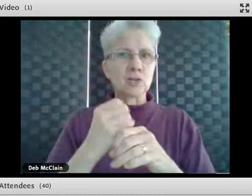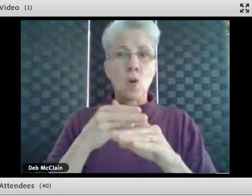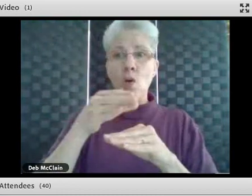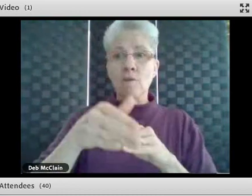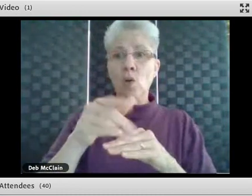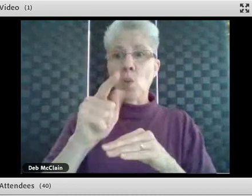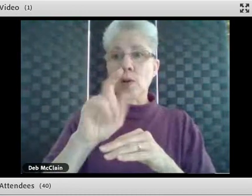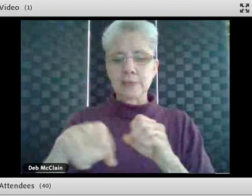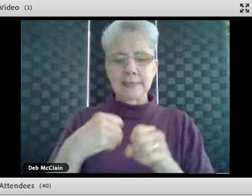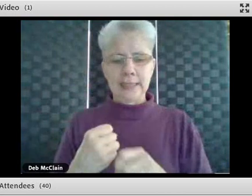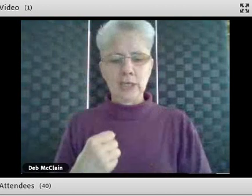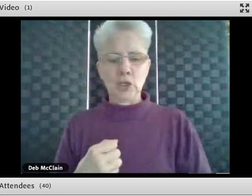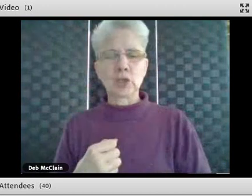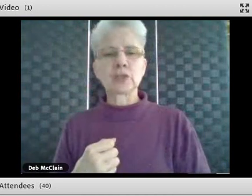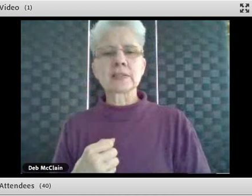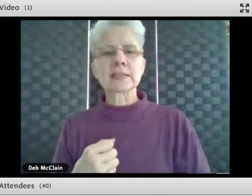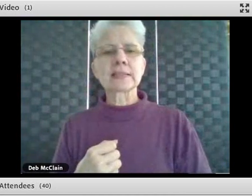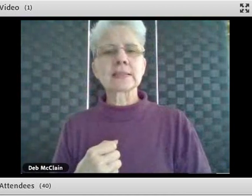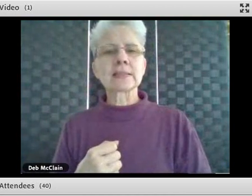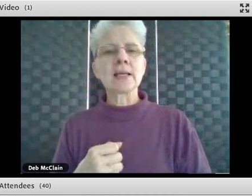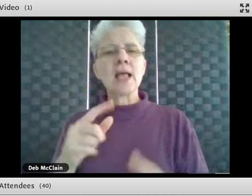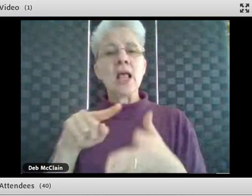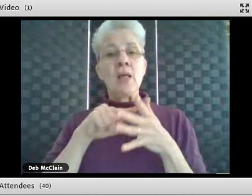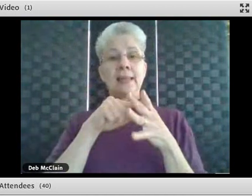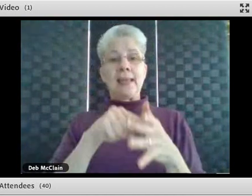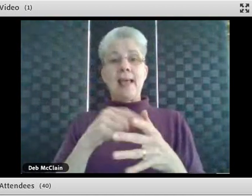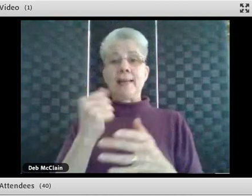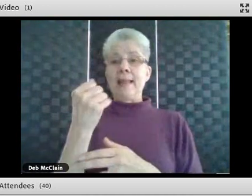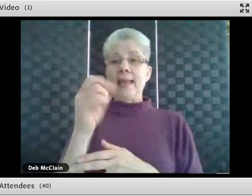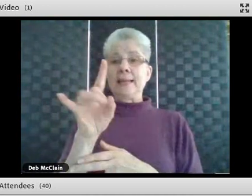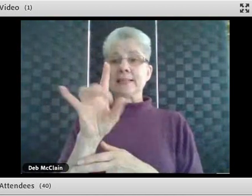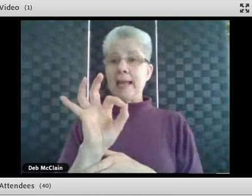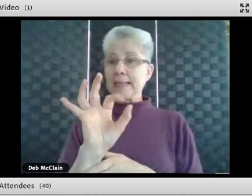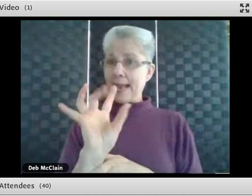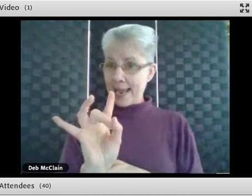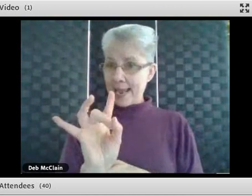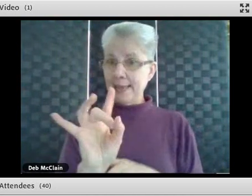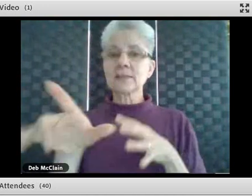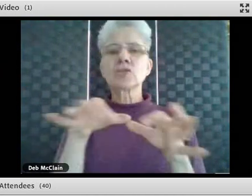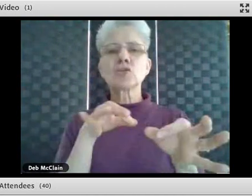The Library of Congress Subject Headings began in 1898 in order to describe its collection,